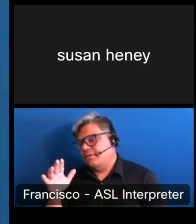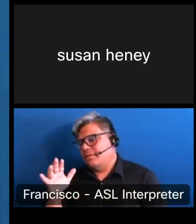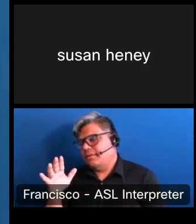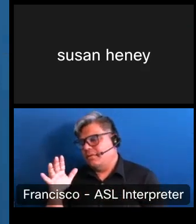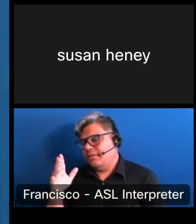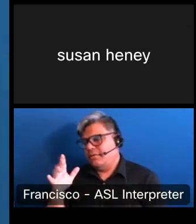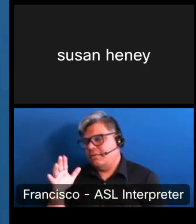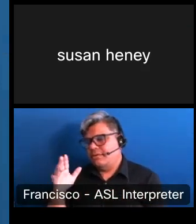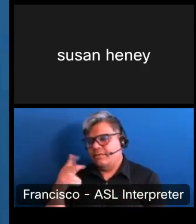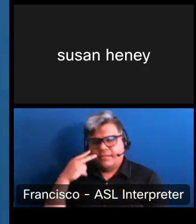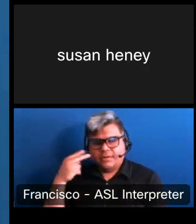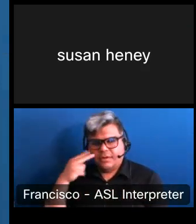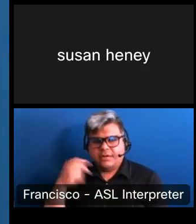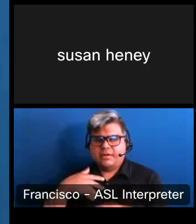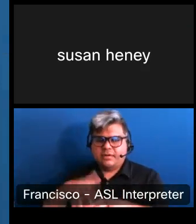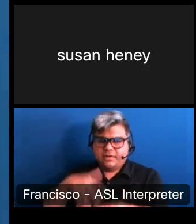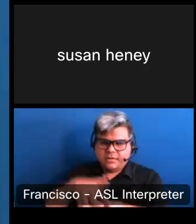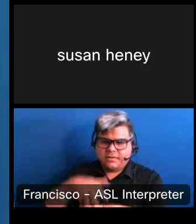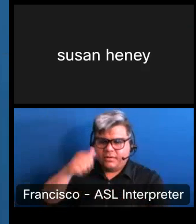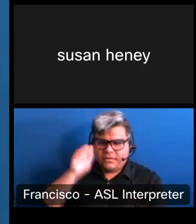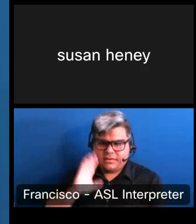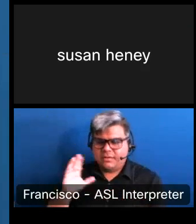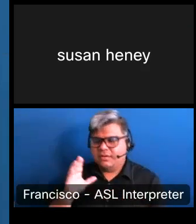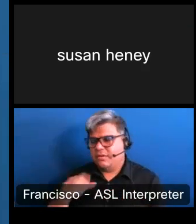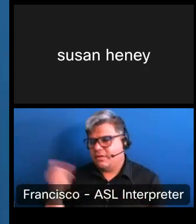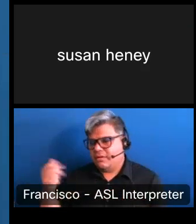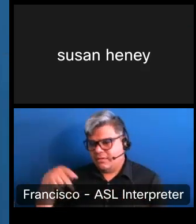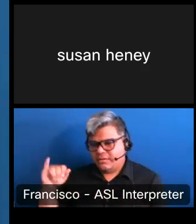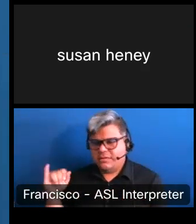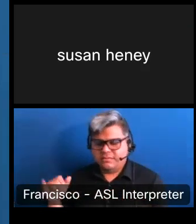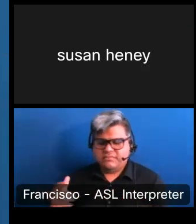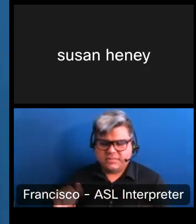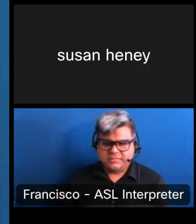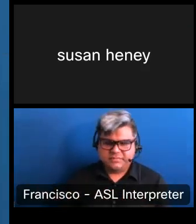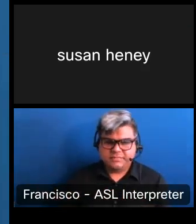Native Hawaiian and other Pacific Islander, and some other race. The concept race alone or